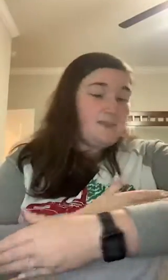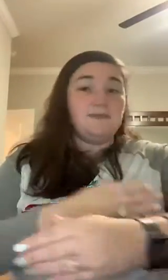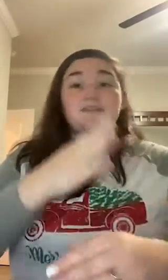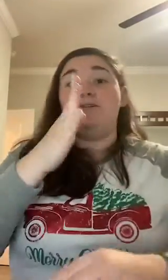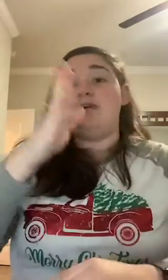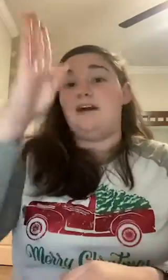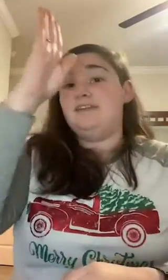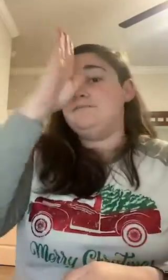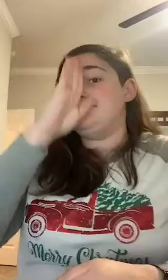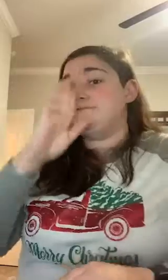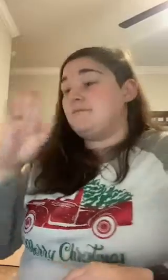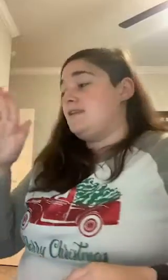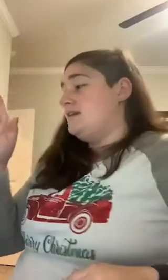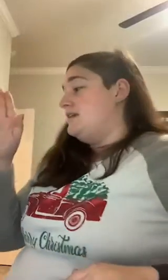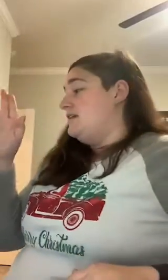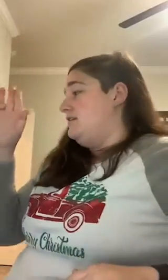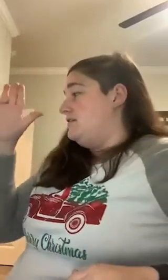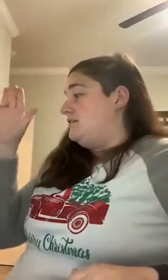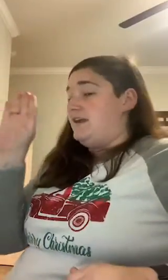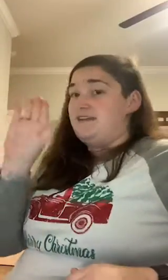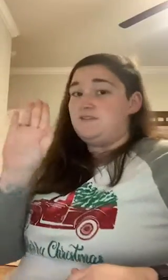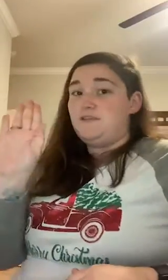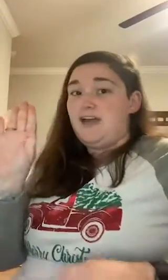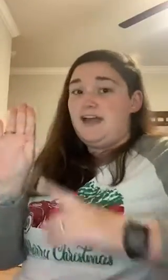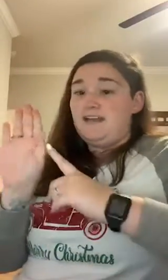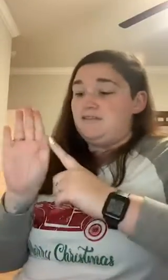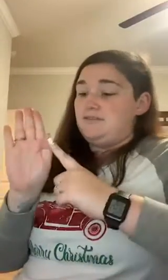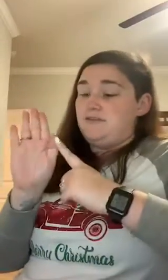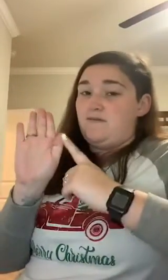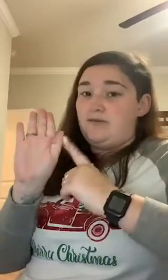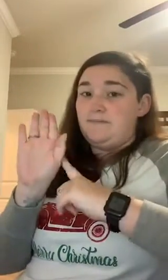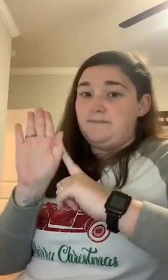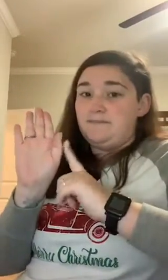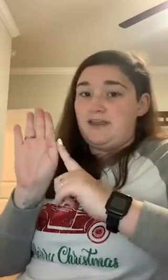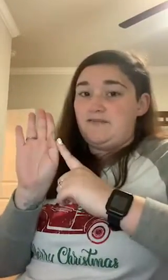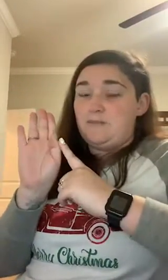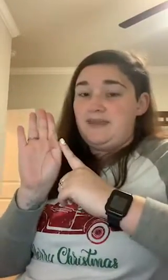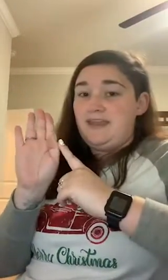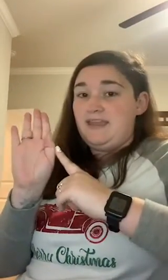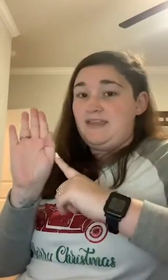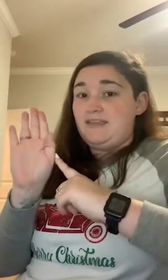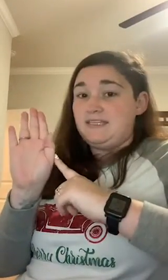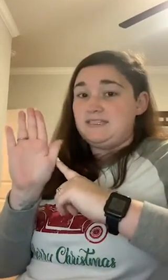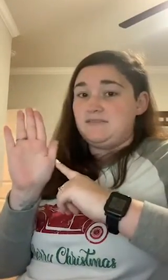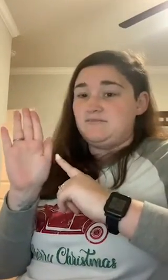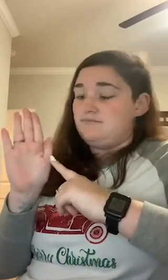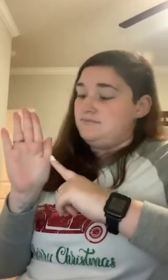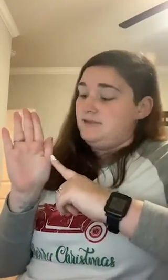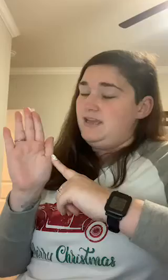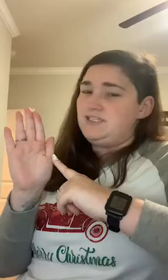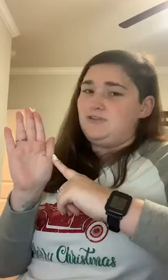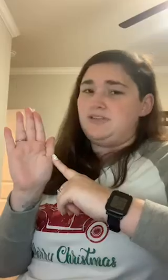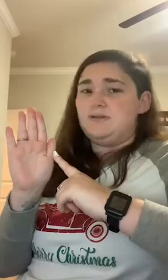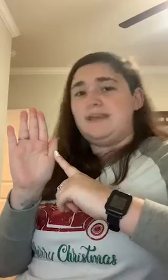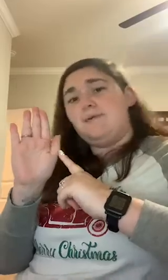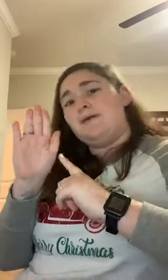so God, your hand is flat. you have a kind of a B hand... i guess you could do it that way but